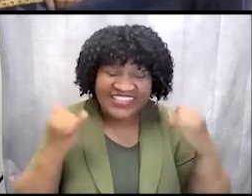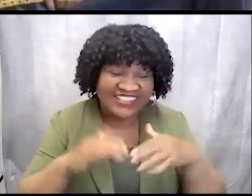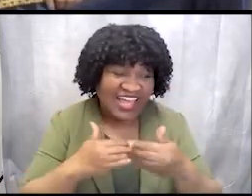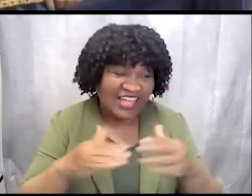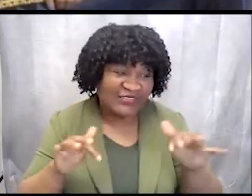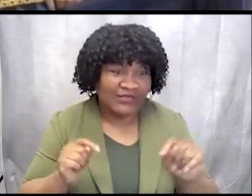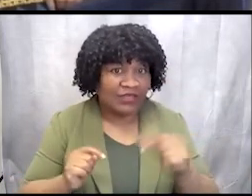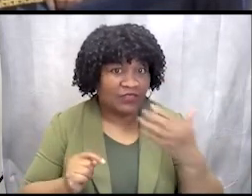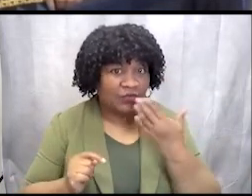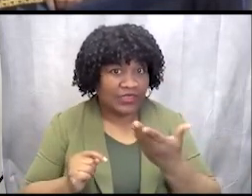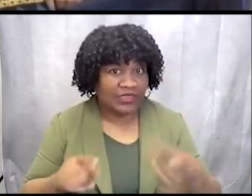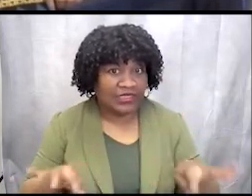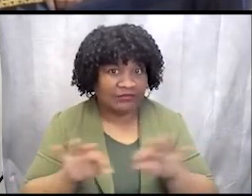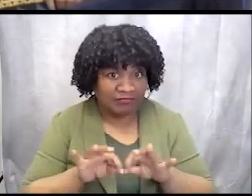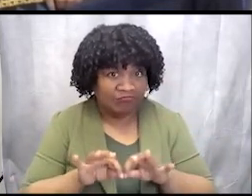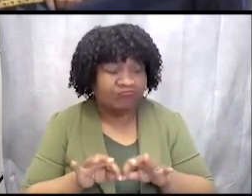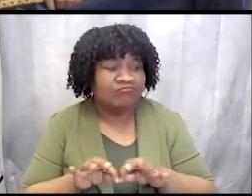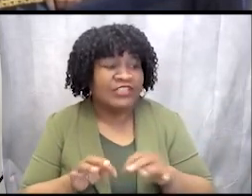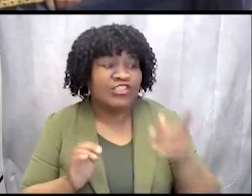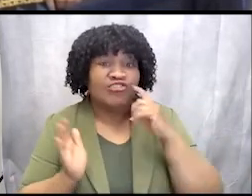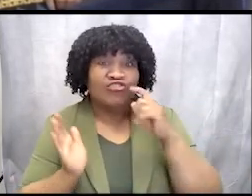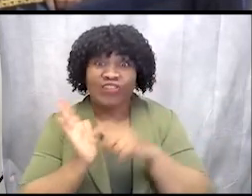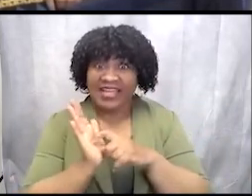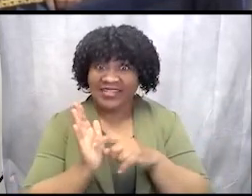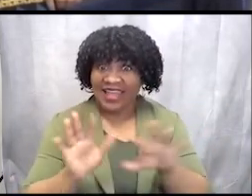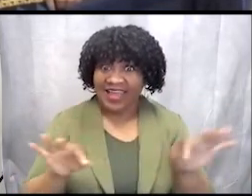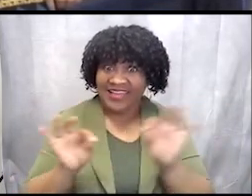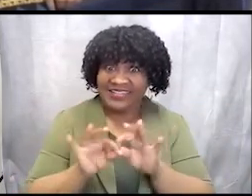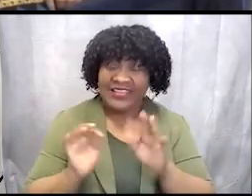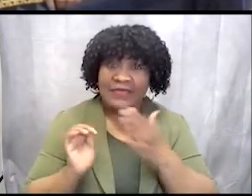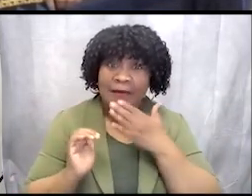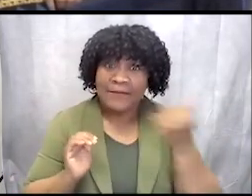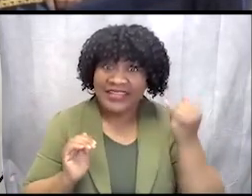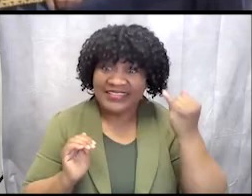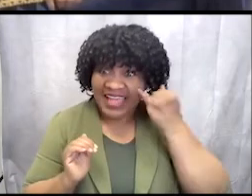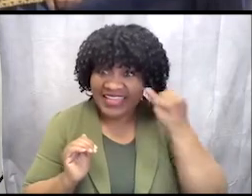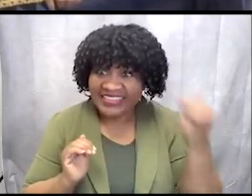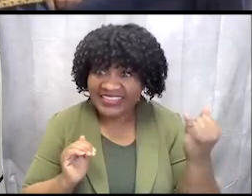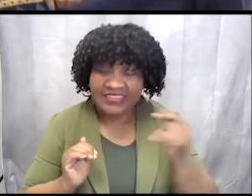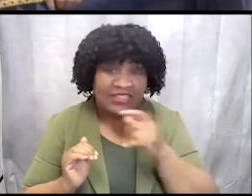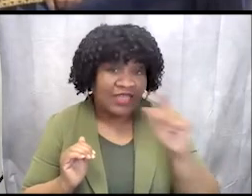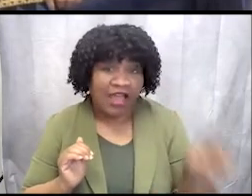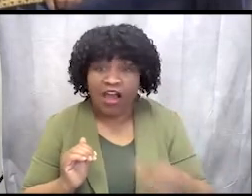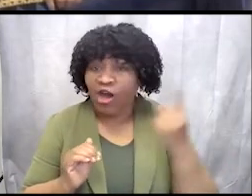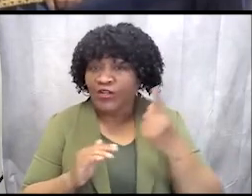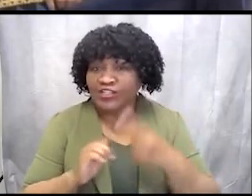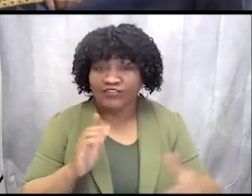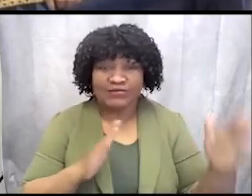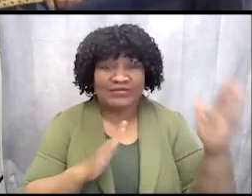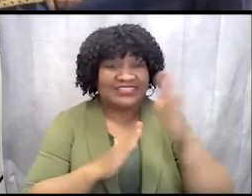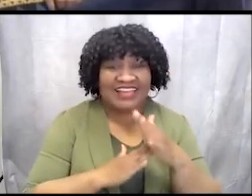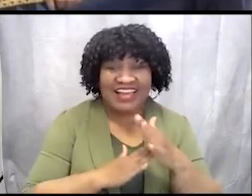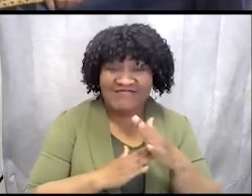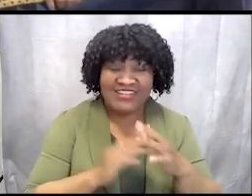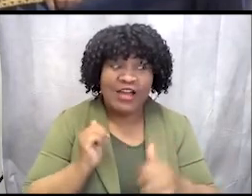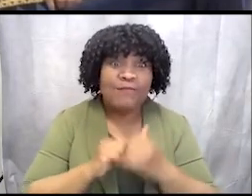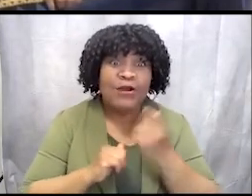That's another thing, that you recognize that the best ideas don't always come from the top-down. In fact, most of them do not.